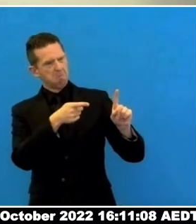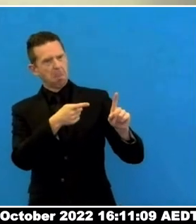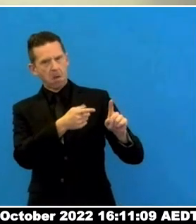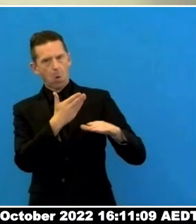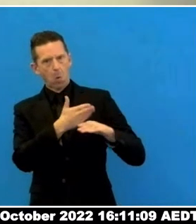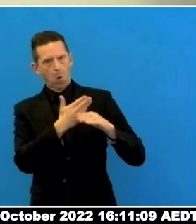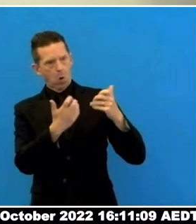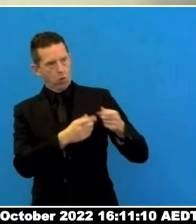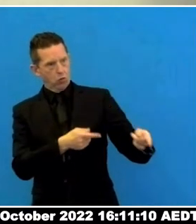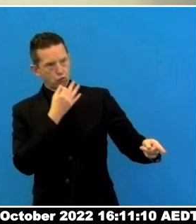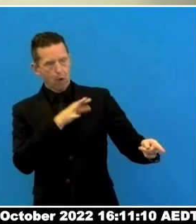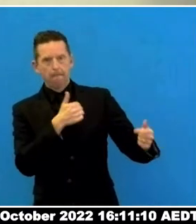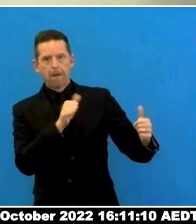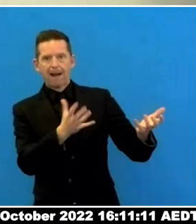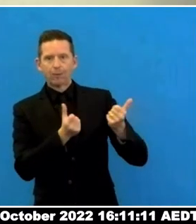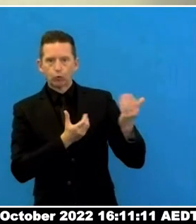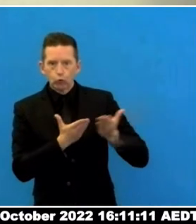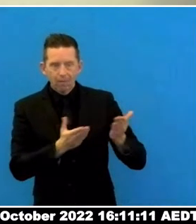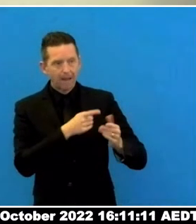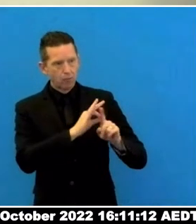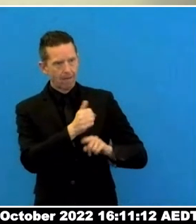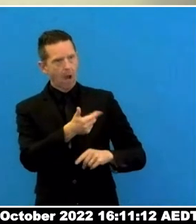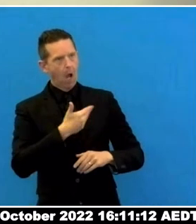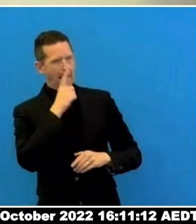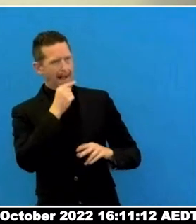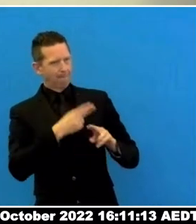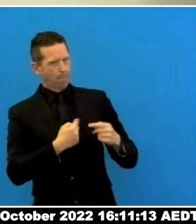It worked for that child; it will work for my child as well.